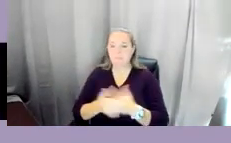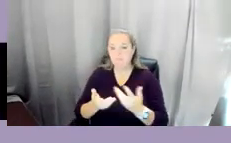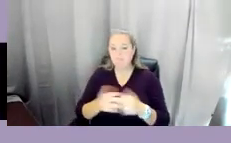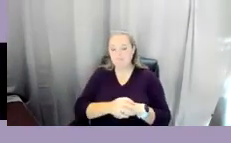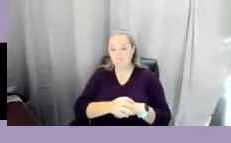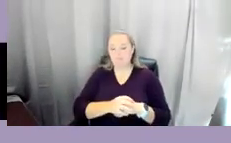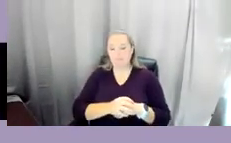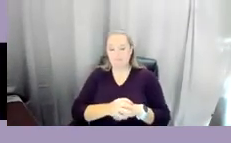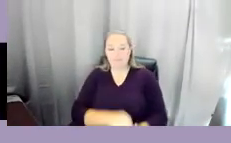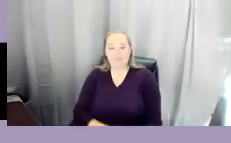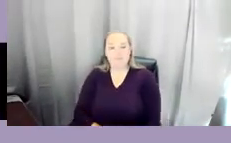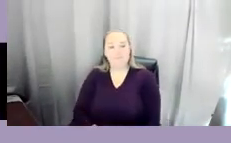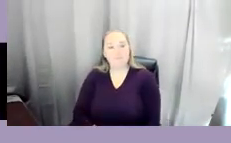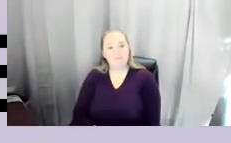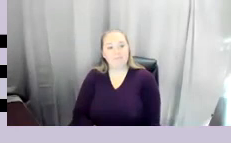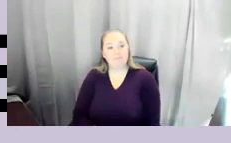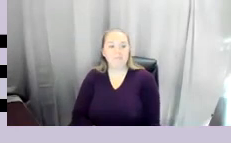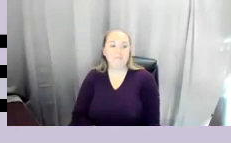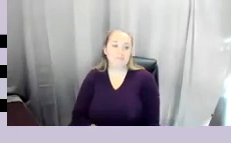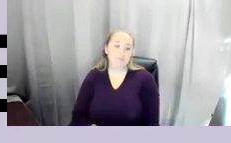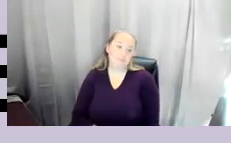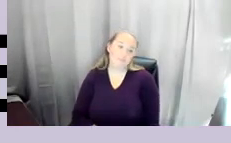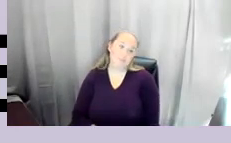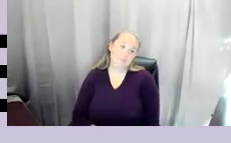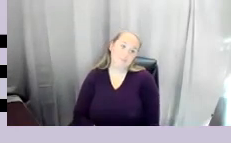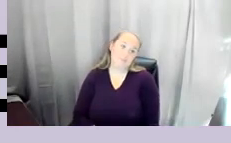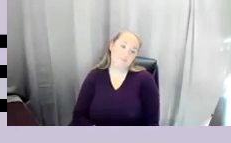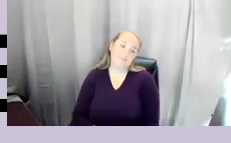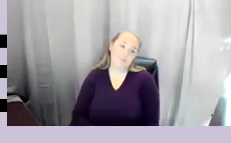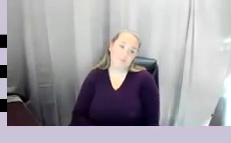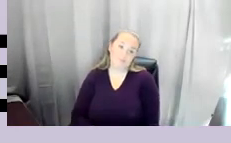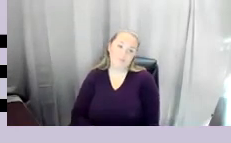SUPPORT FOR FOLKS THAT ARE